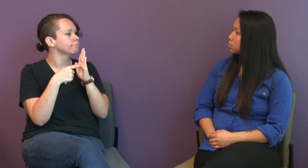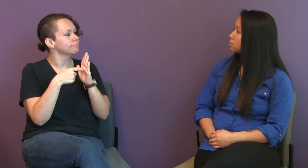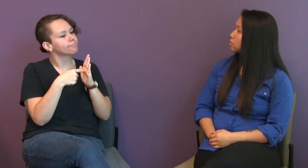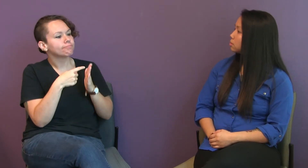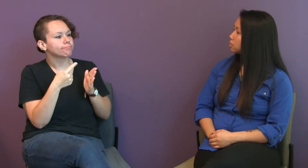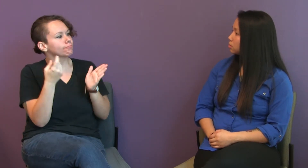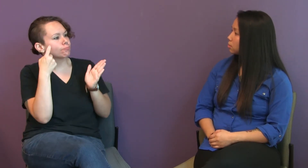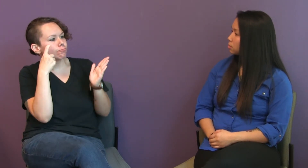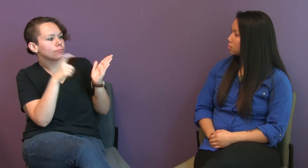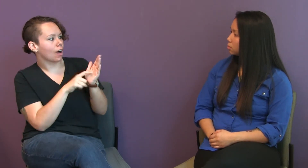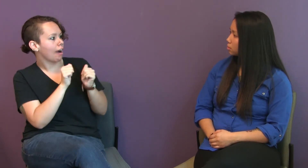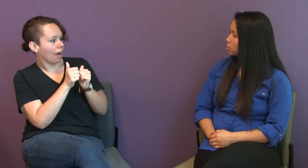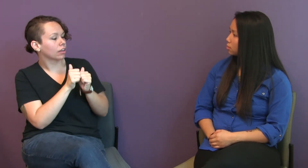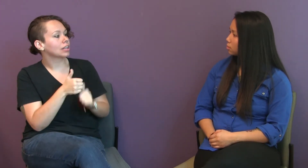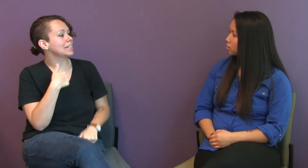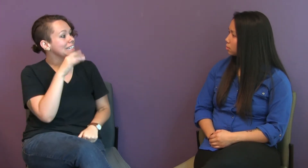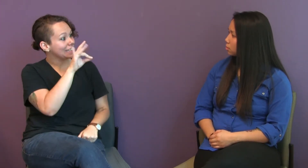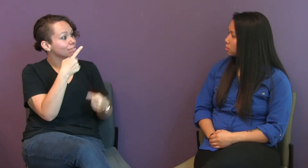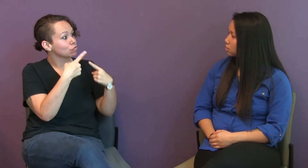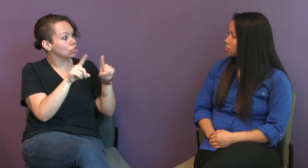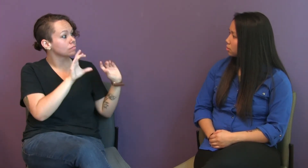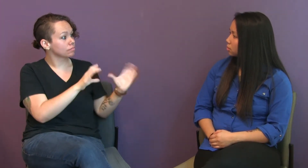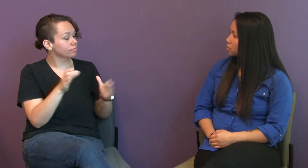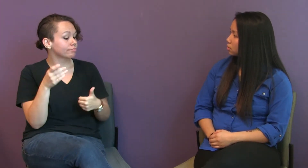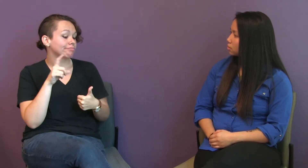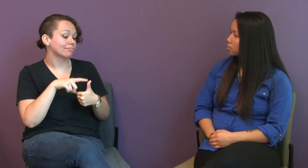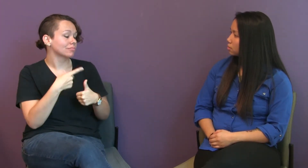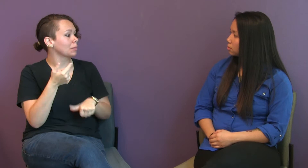For example, there are 8 categories of abuse, which of the following are: